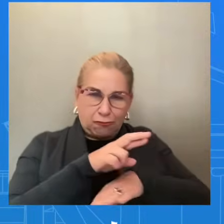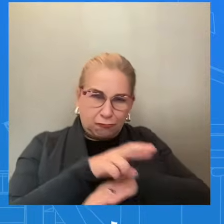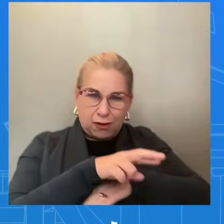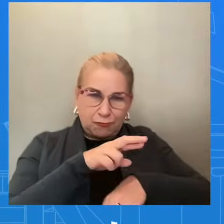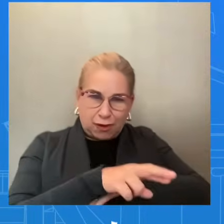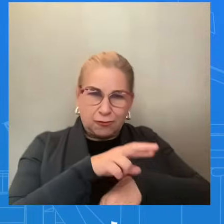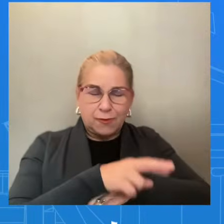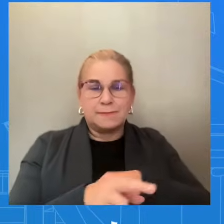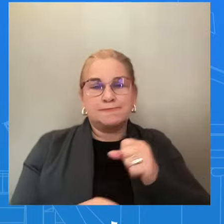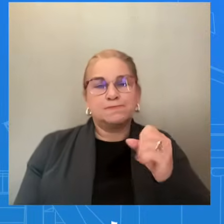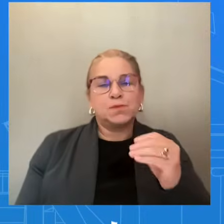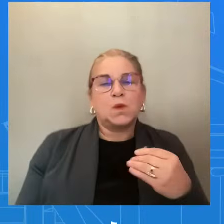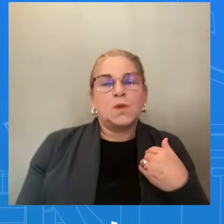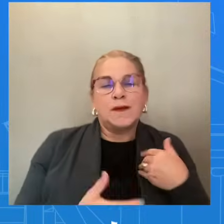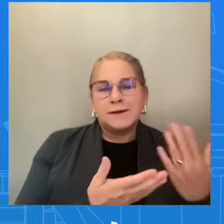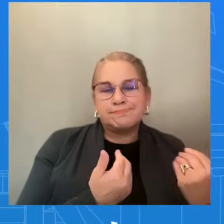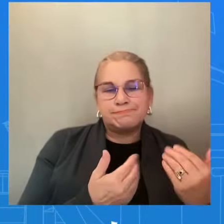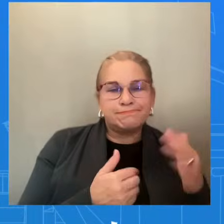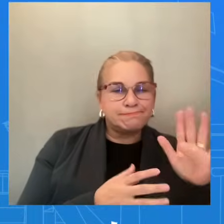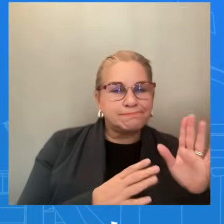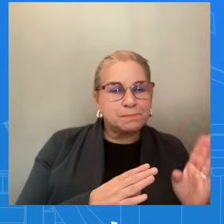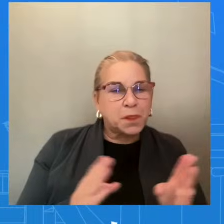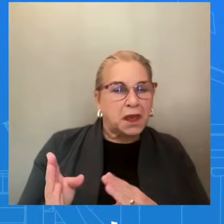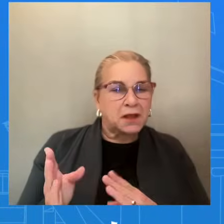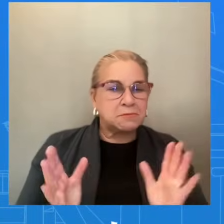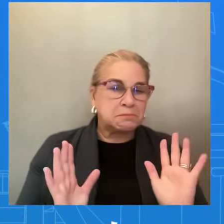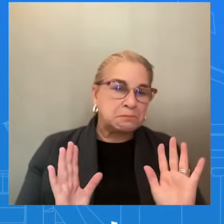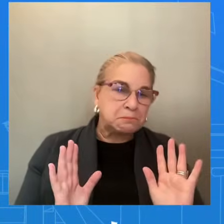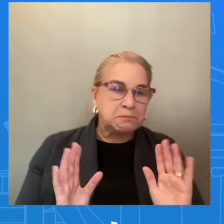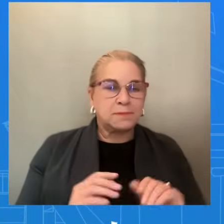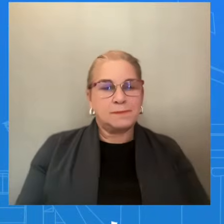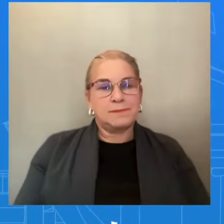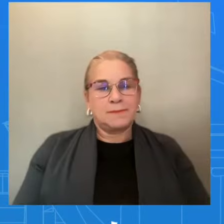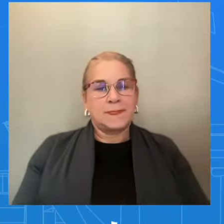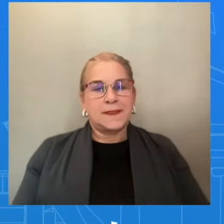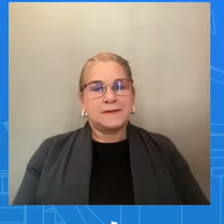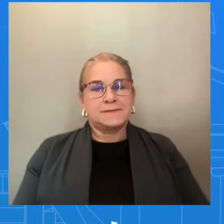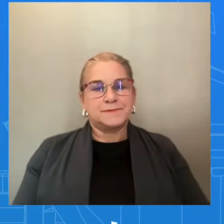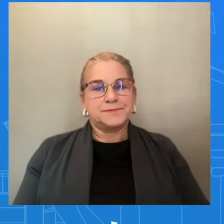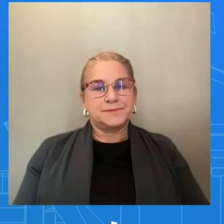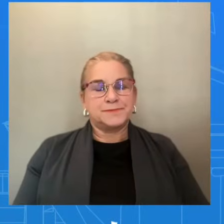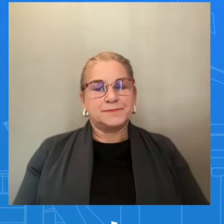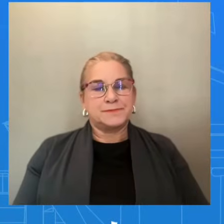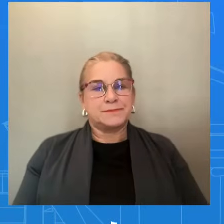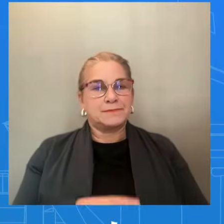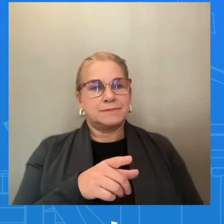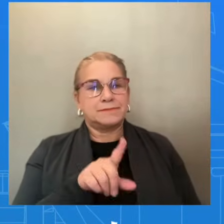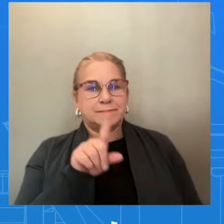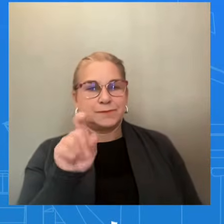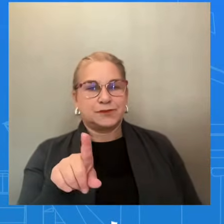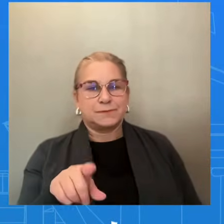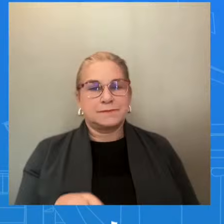The Press: Yeah. (Clears throat.) Excuse me. Thanks, Karine. Yesterday, President Biden talked about Trump’s rally,